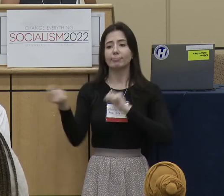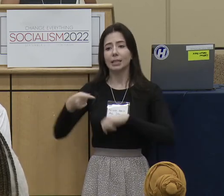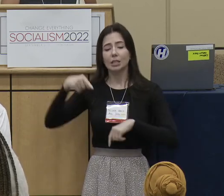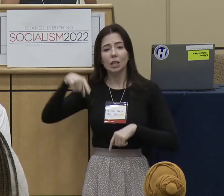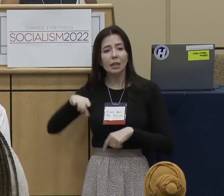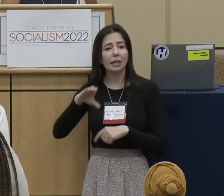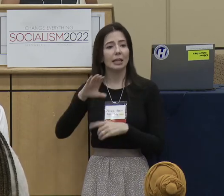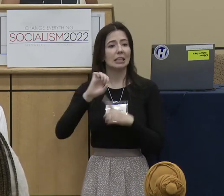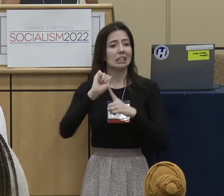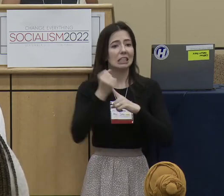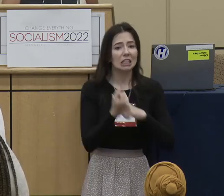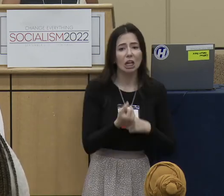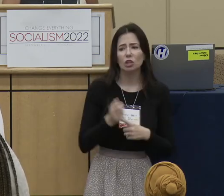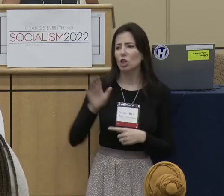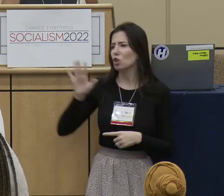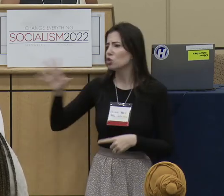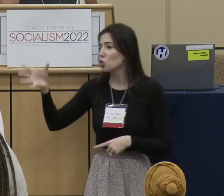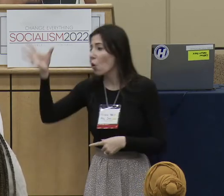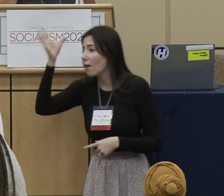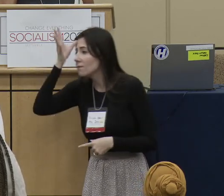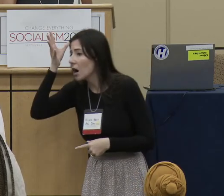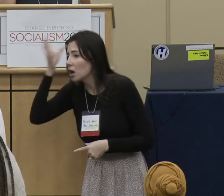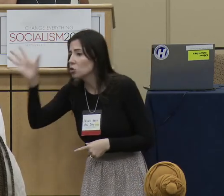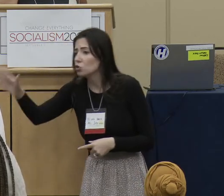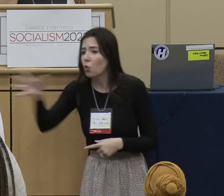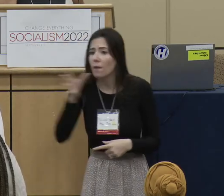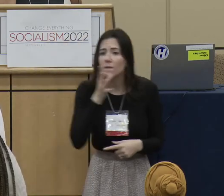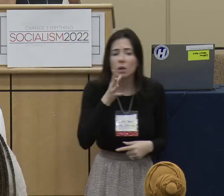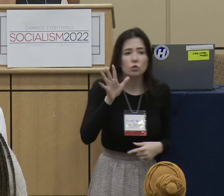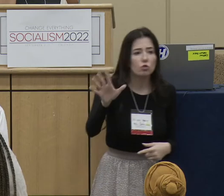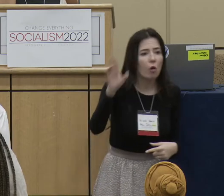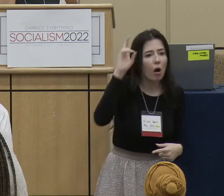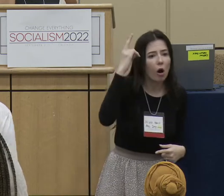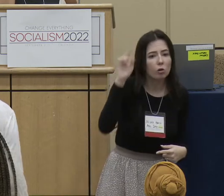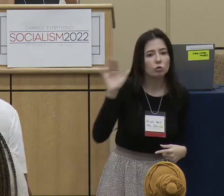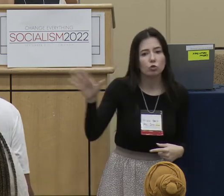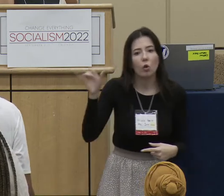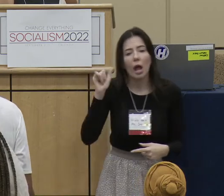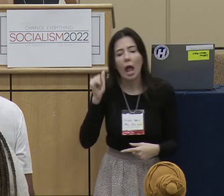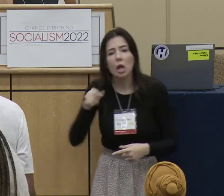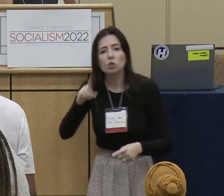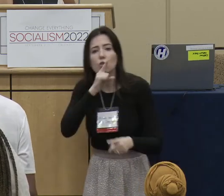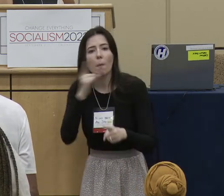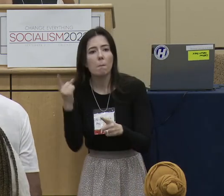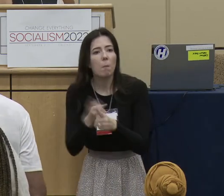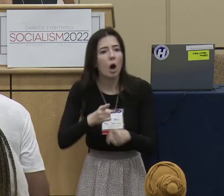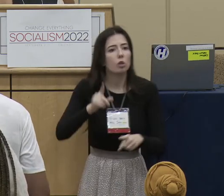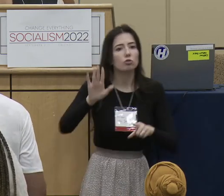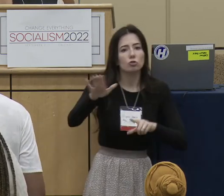something so that we can change these conditions.